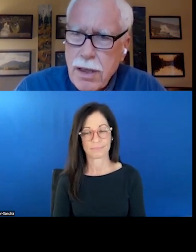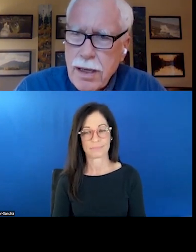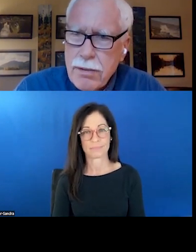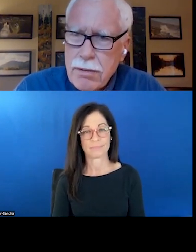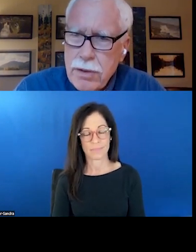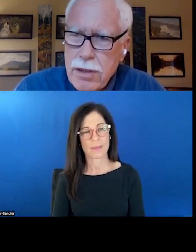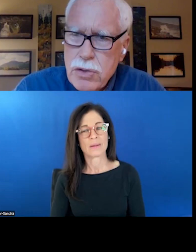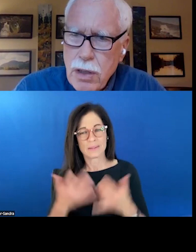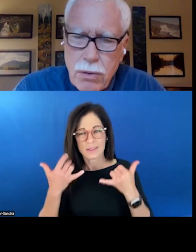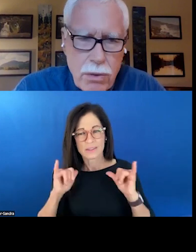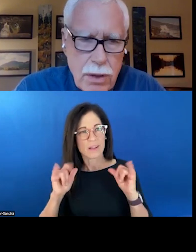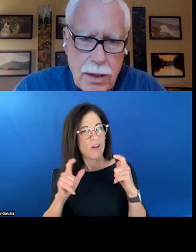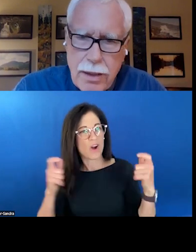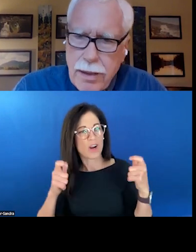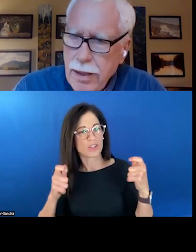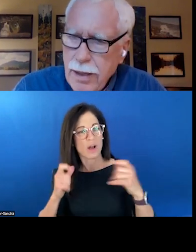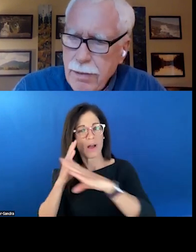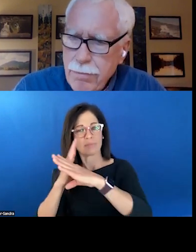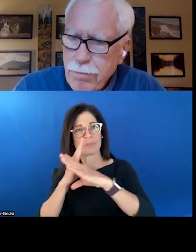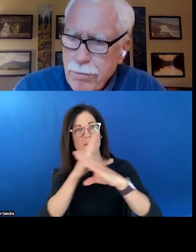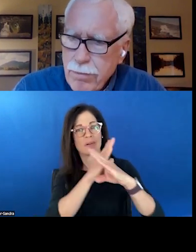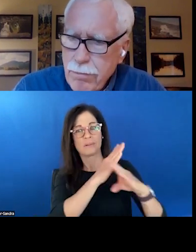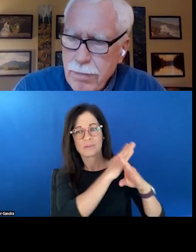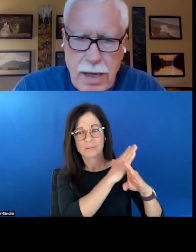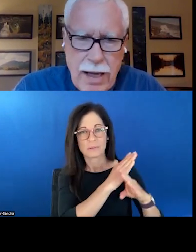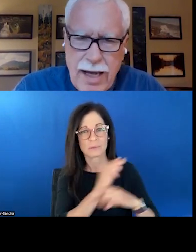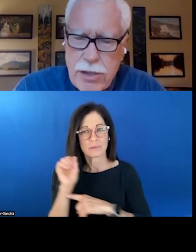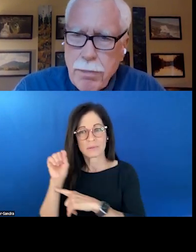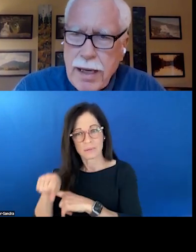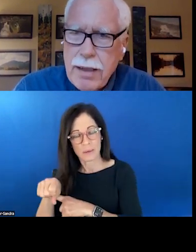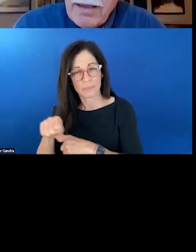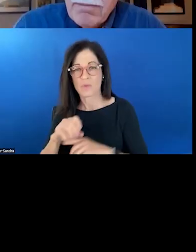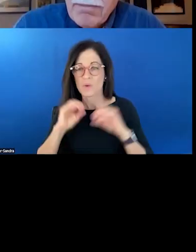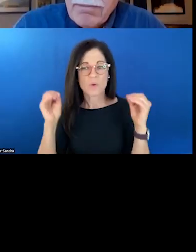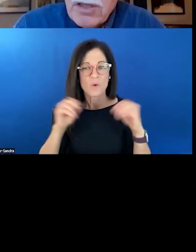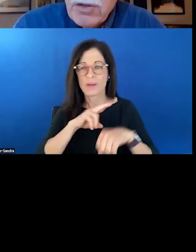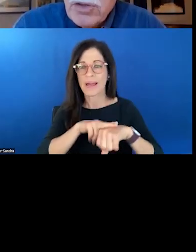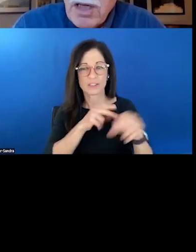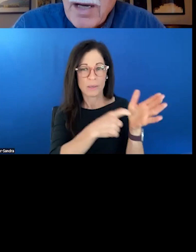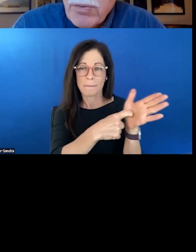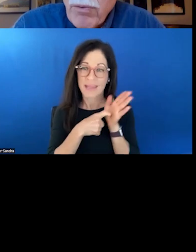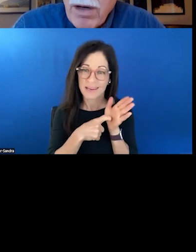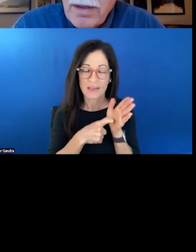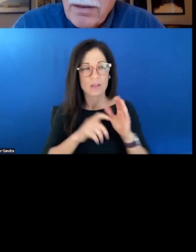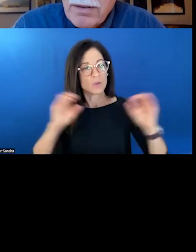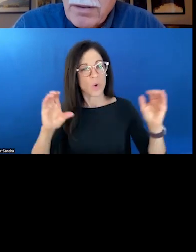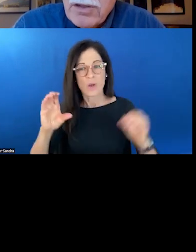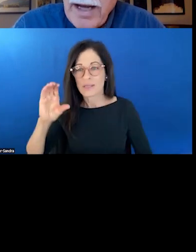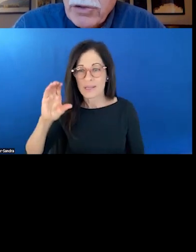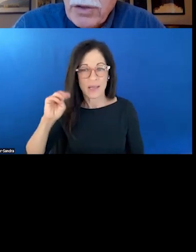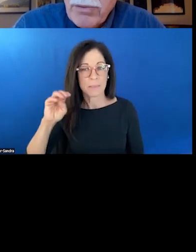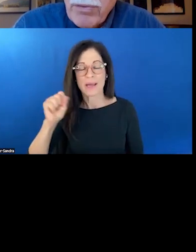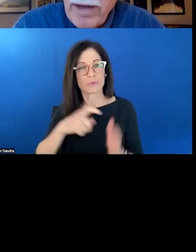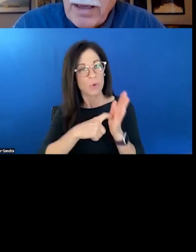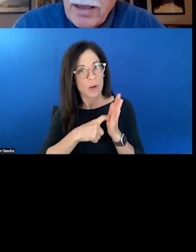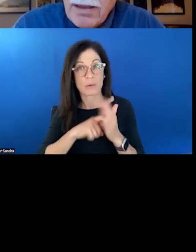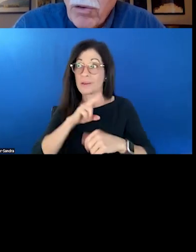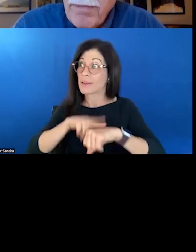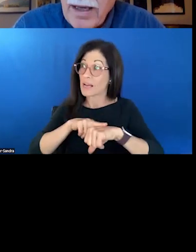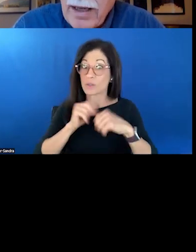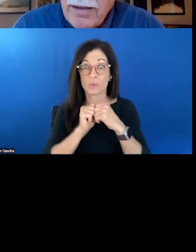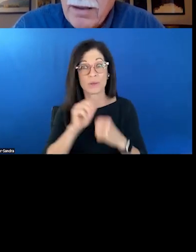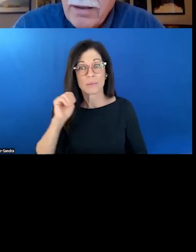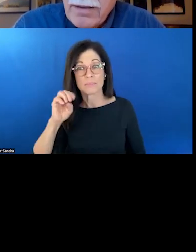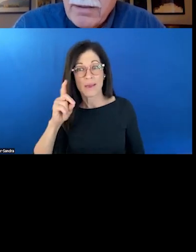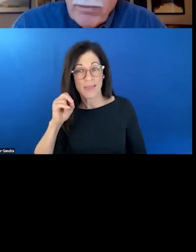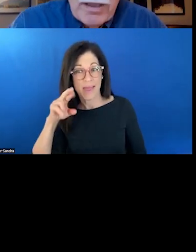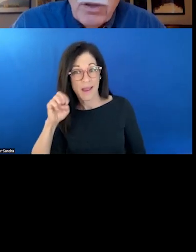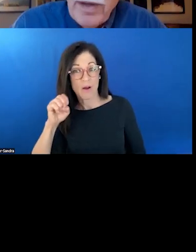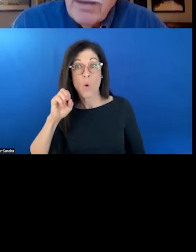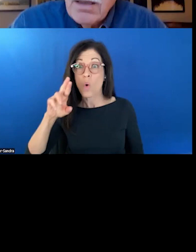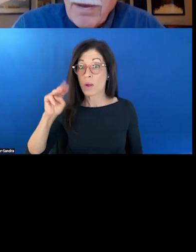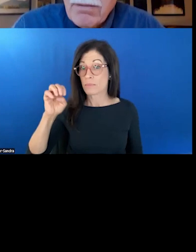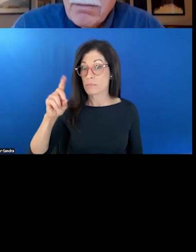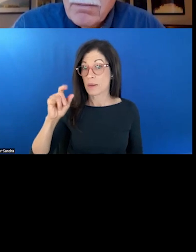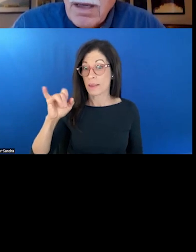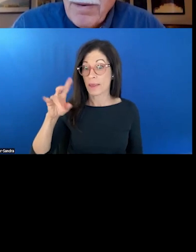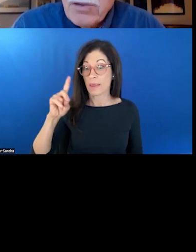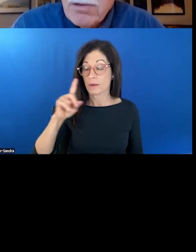THERE IS NO MEDICARE OR MEDICAID TO DO ANYTHING ABOUT